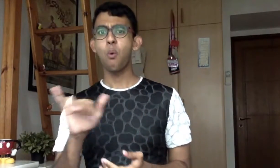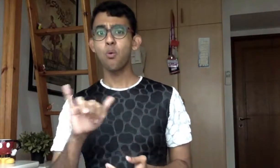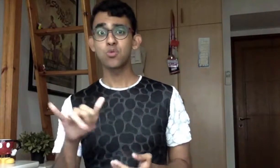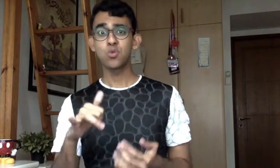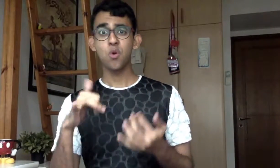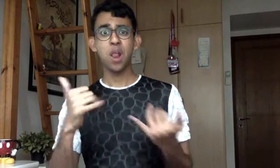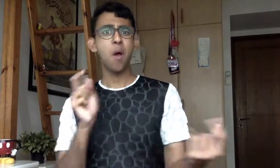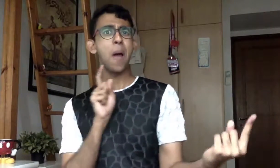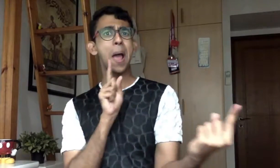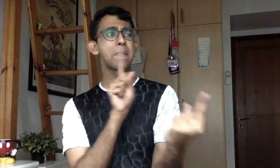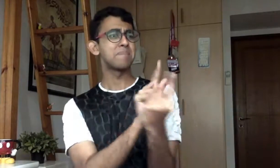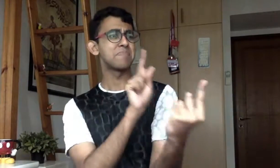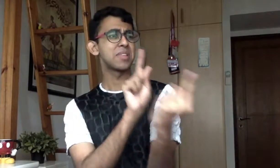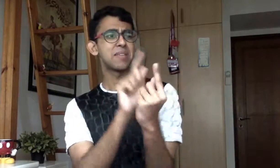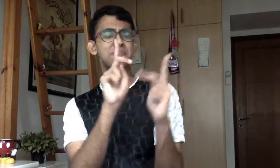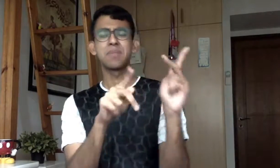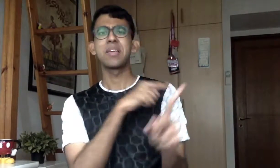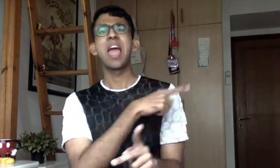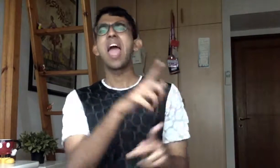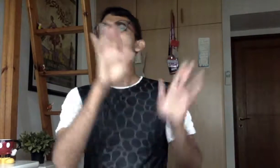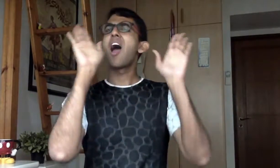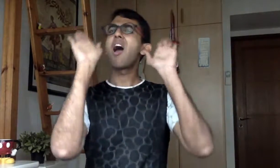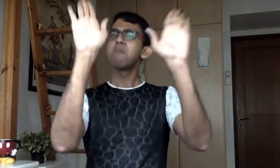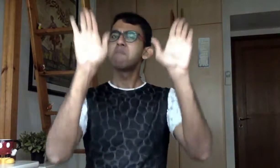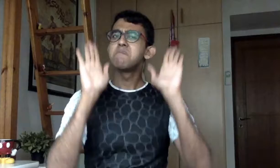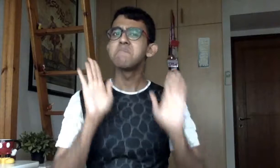Plus, now I've got to meet so many amazing people -